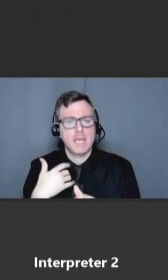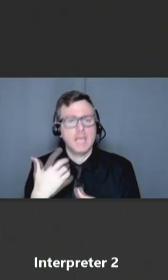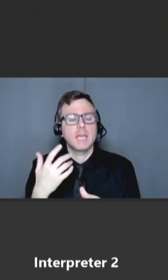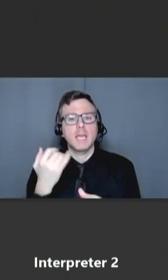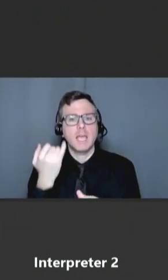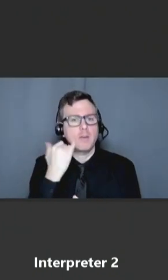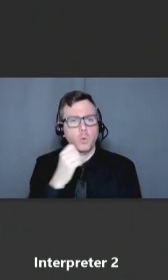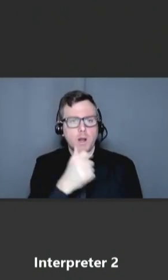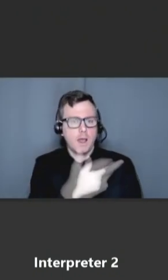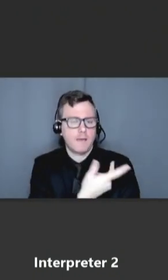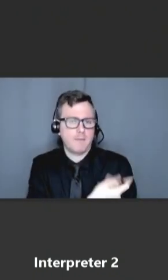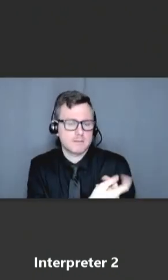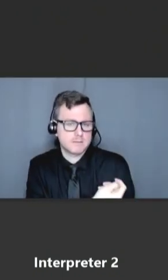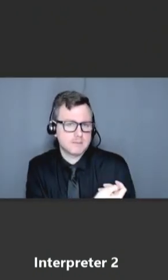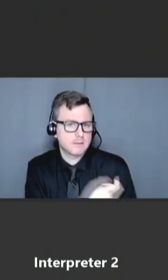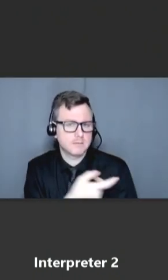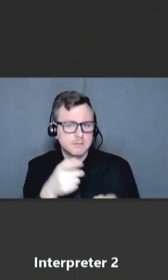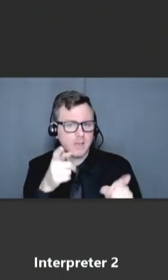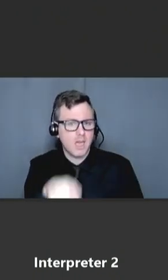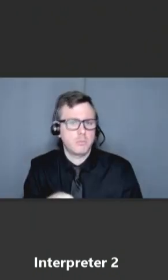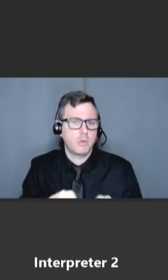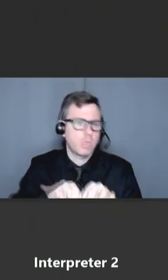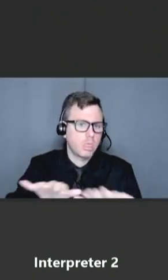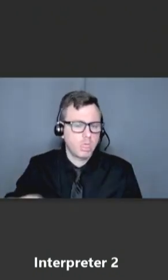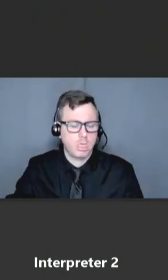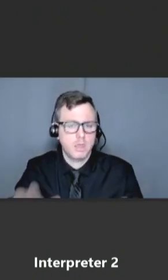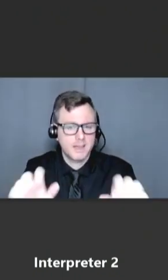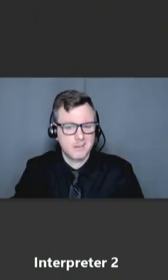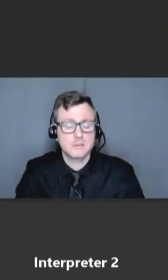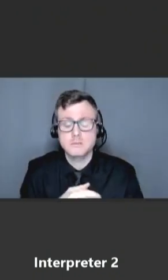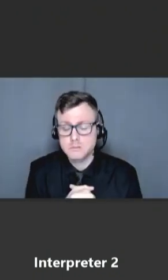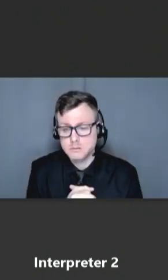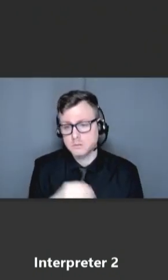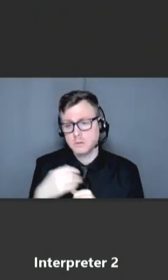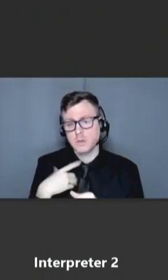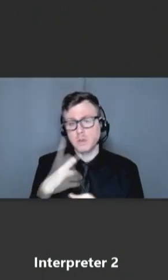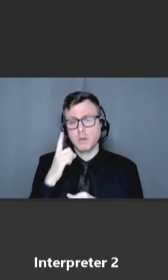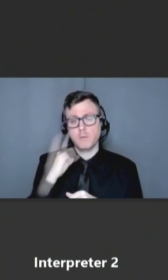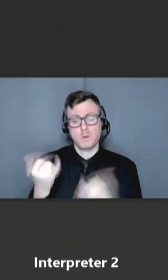Now, for some highlights of today's meeting. We will host panels focused on the safety